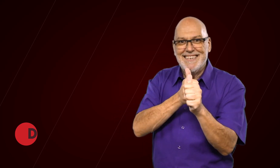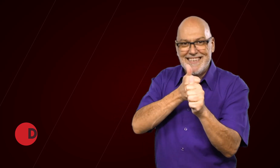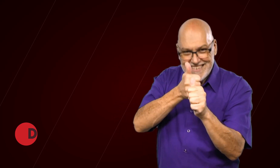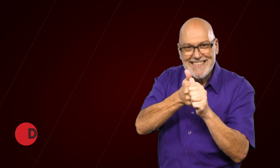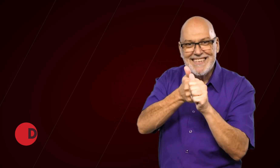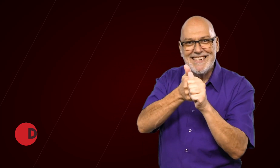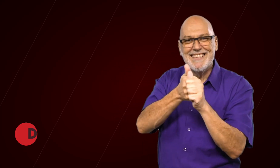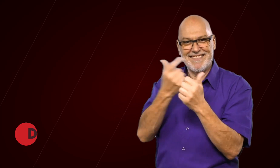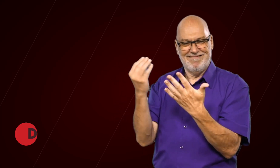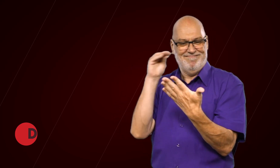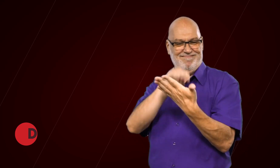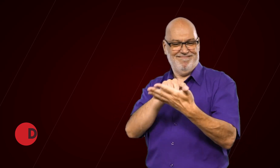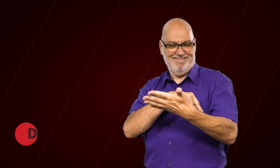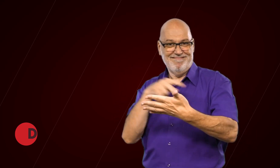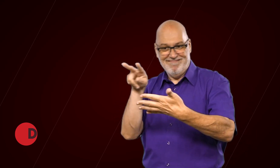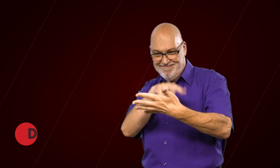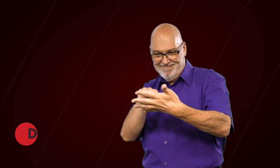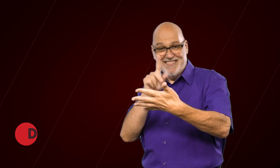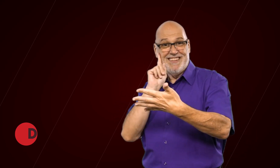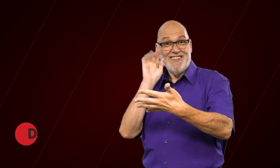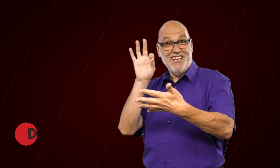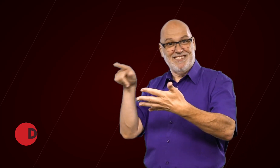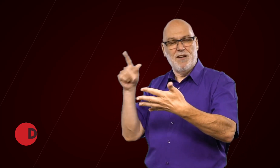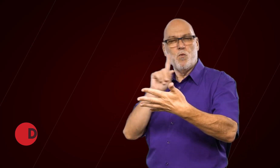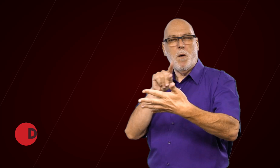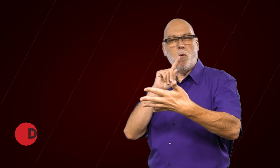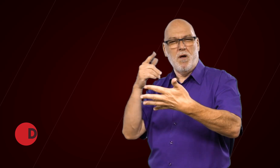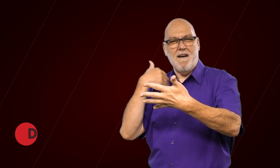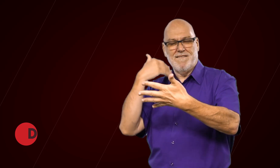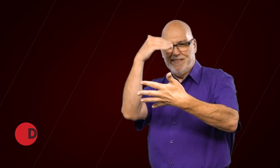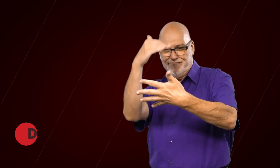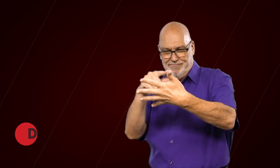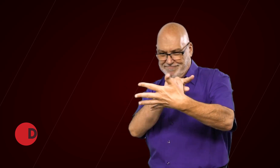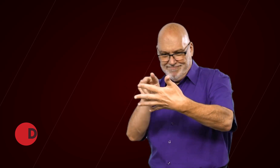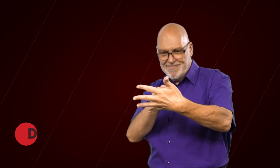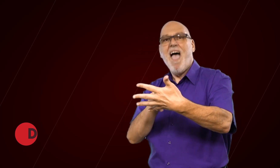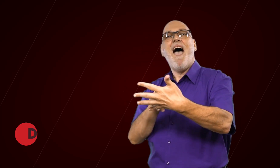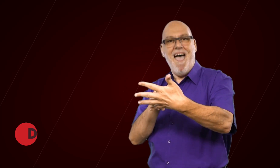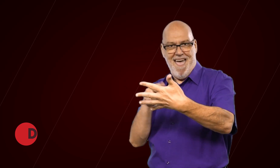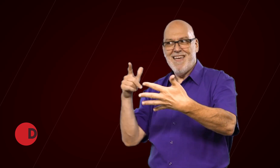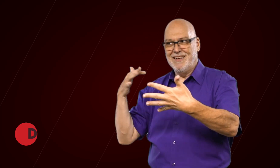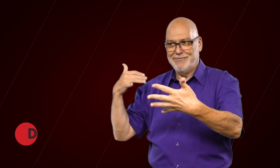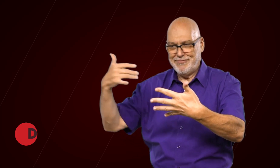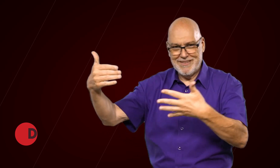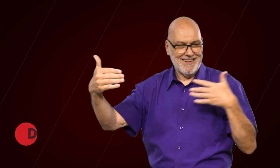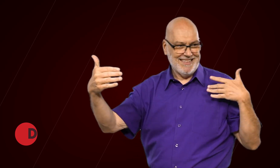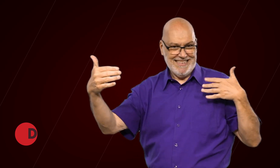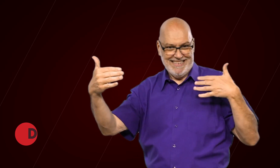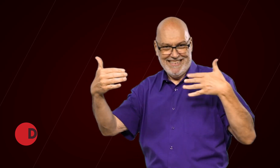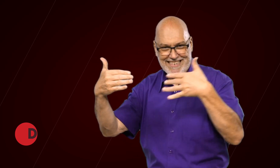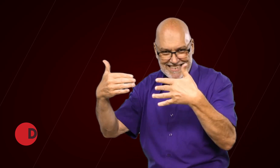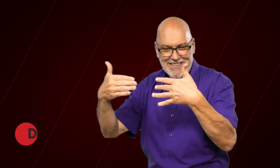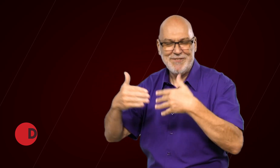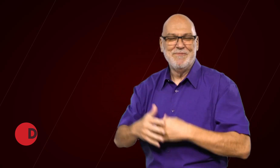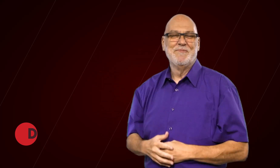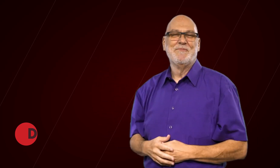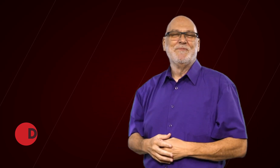Canada including those in our DeafDots reports.